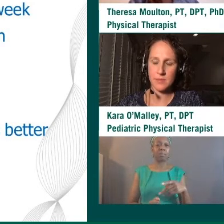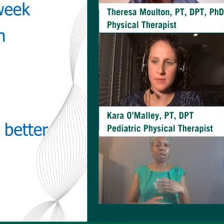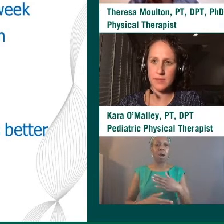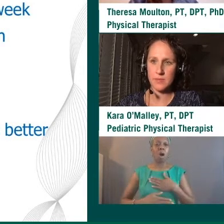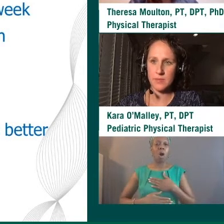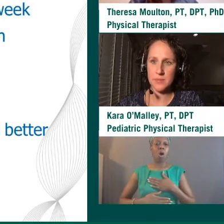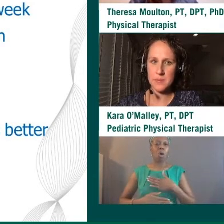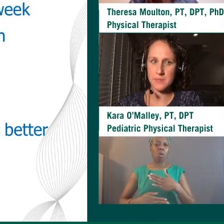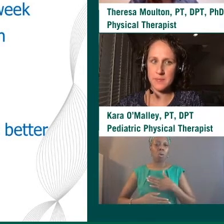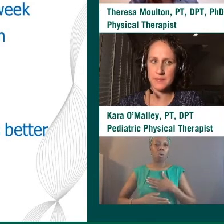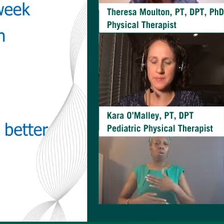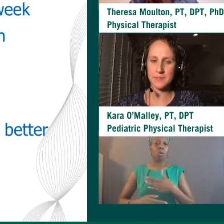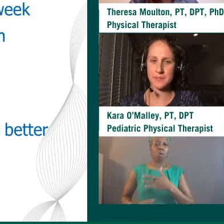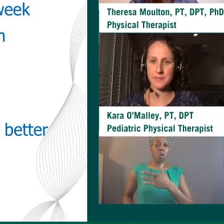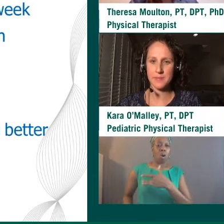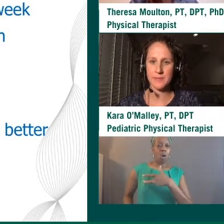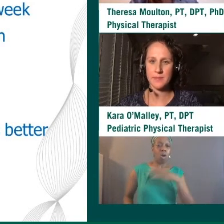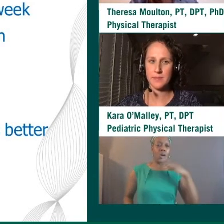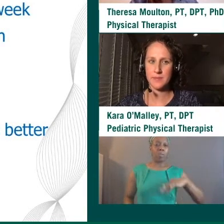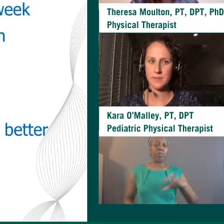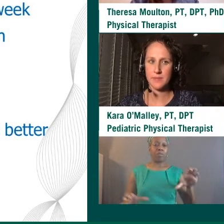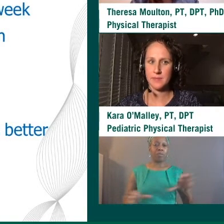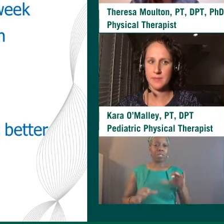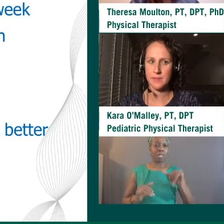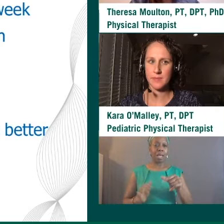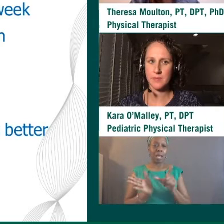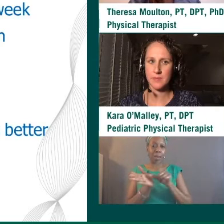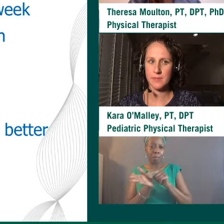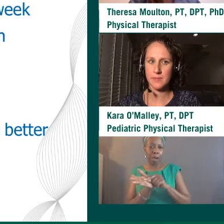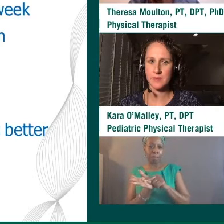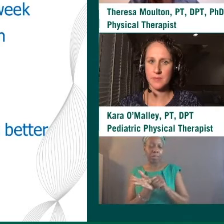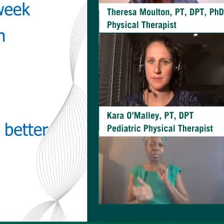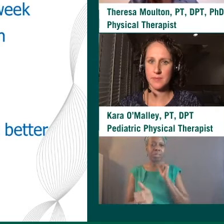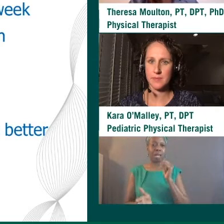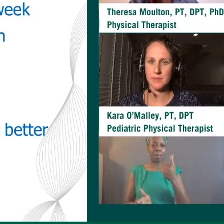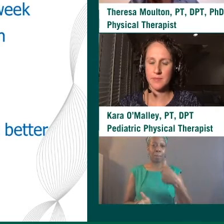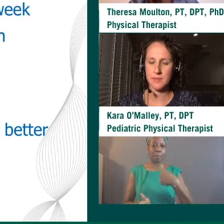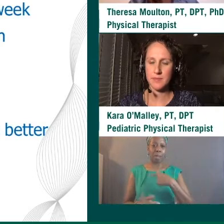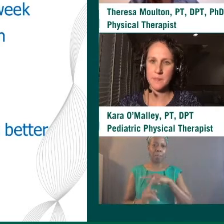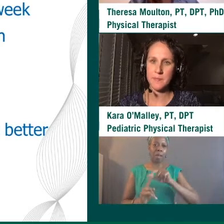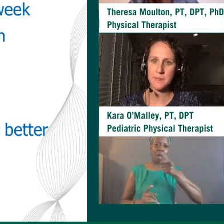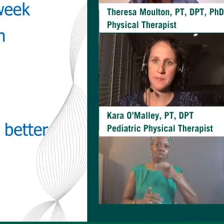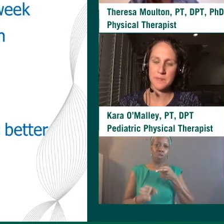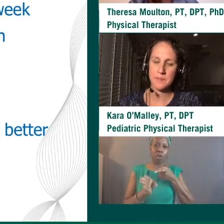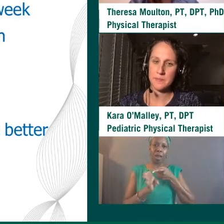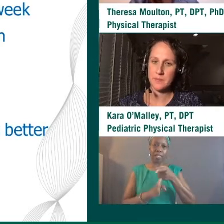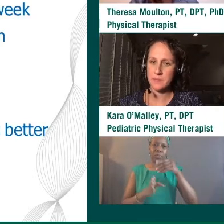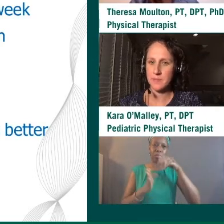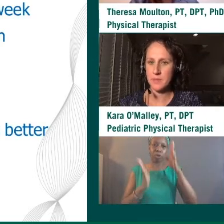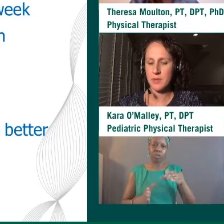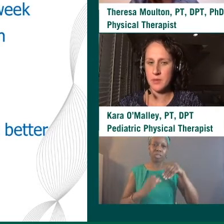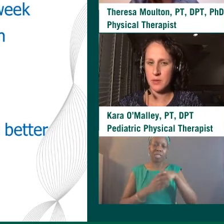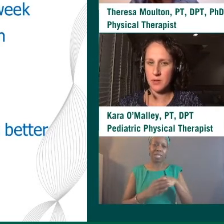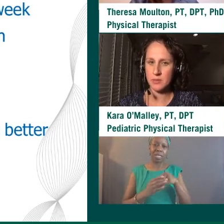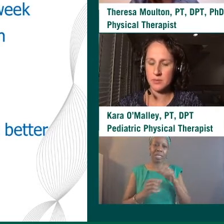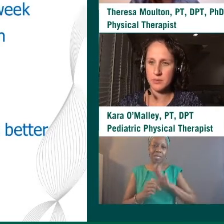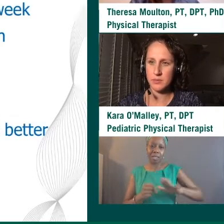These are published guidelines, not by me but by other experts in the field as well that take some of these activity recommendations